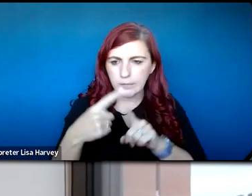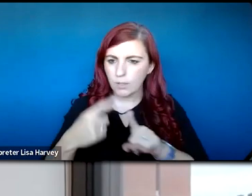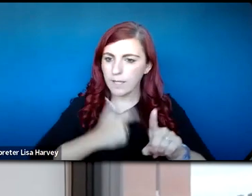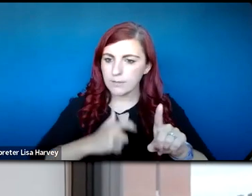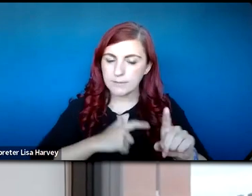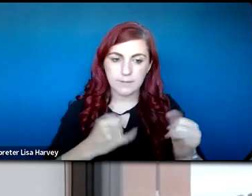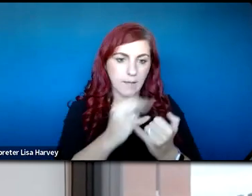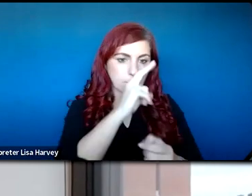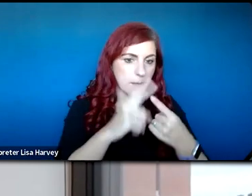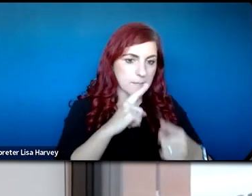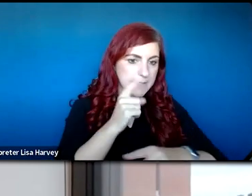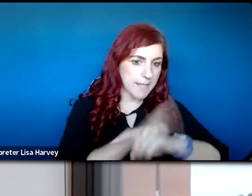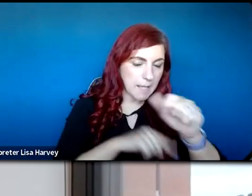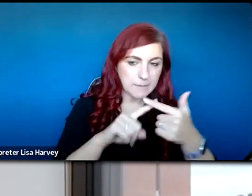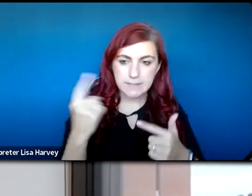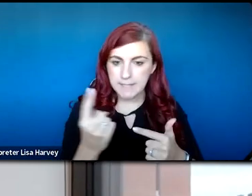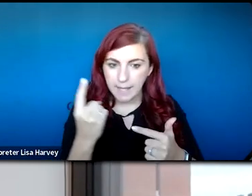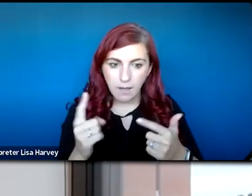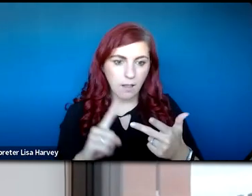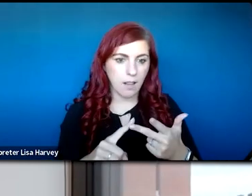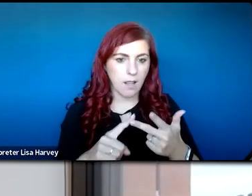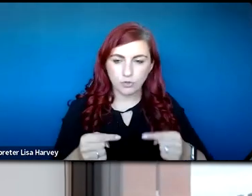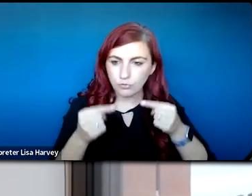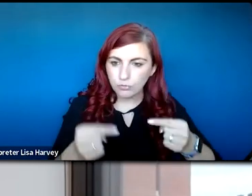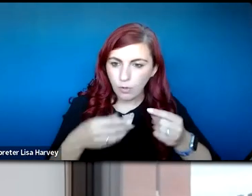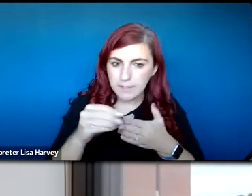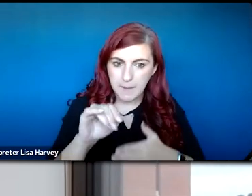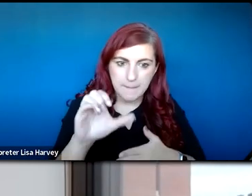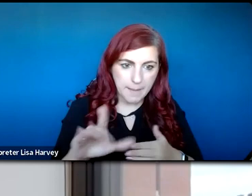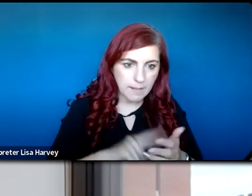disabled, single, facing a constant struggle to pay bills and identifying as